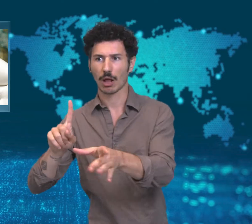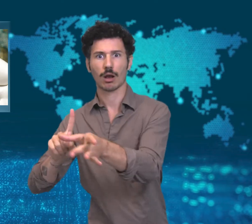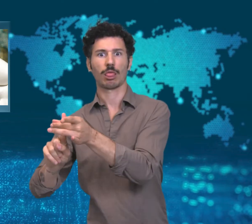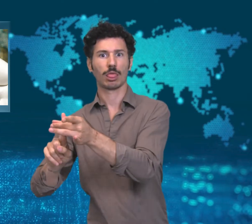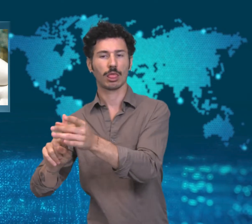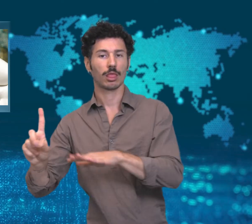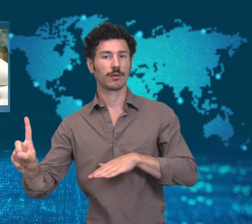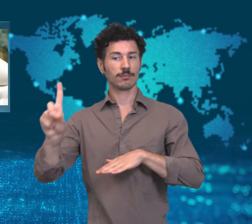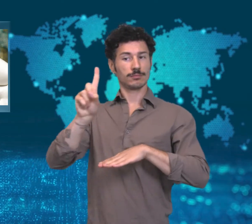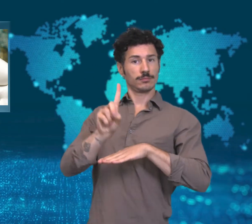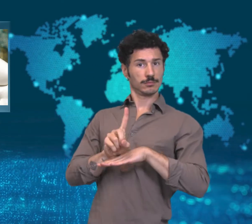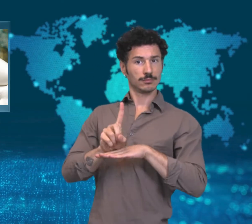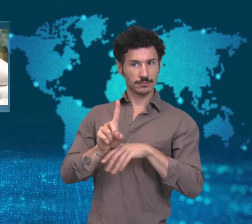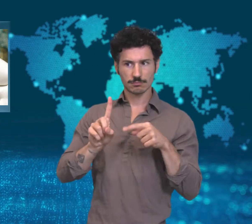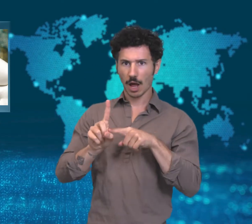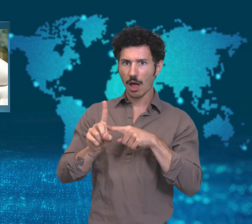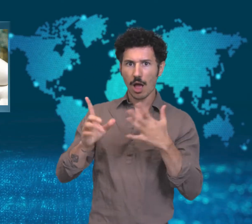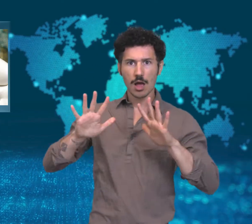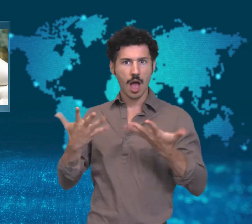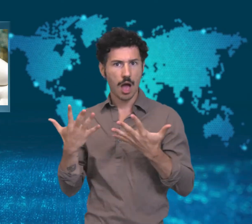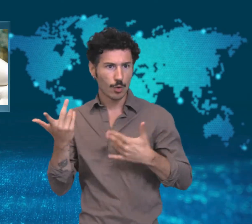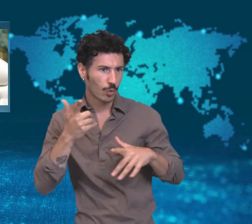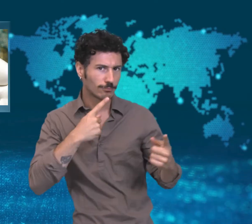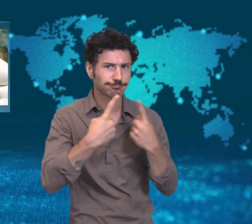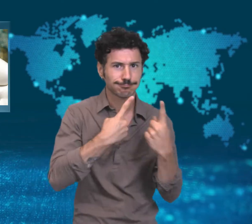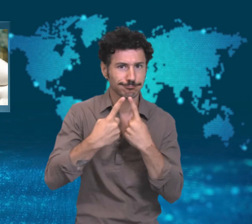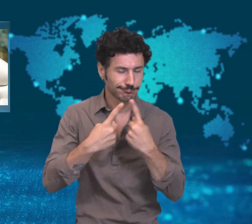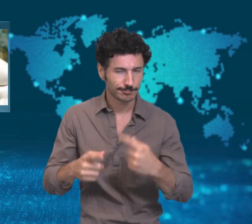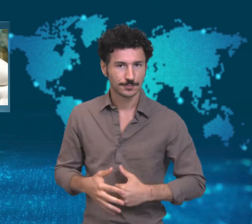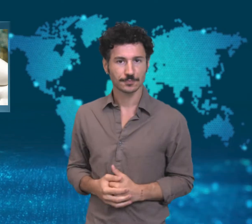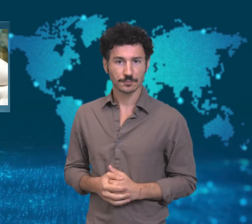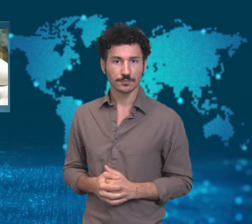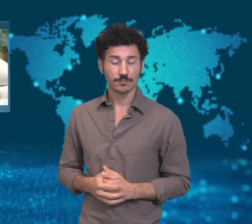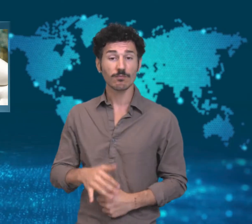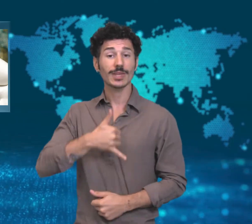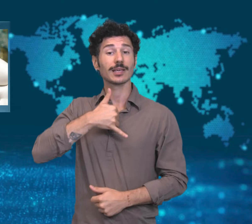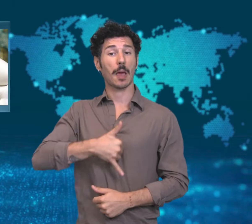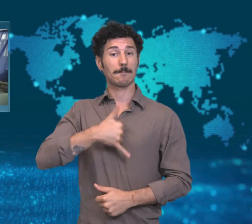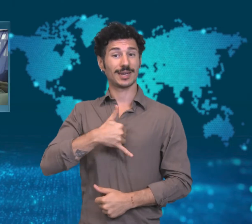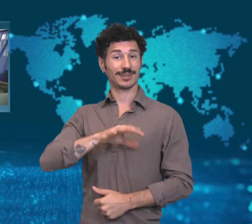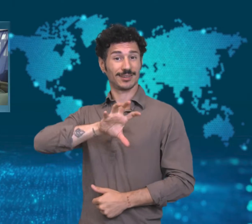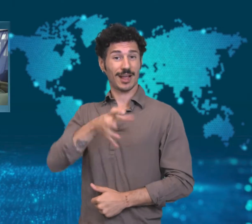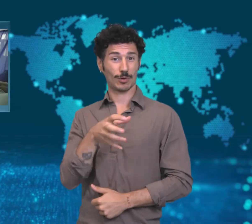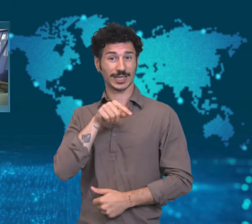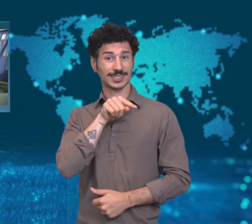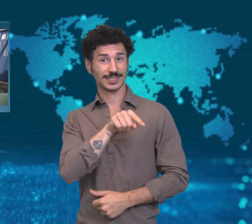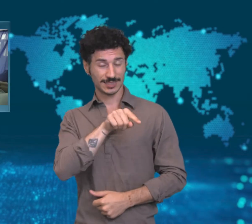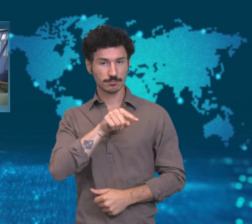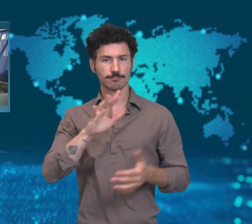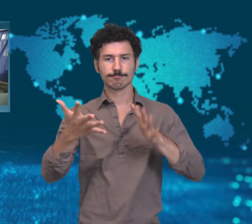runaway who reportedly became infected in South Korea.